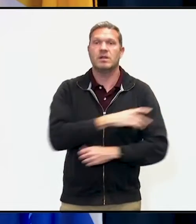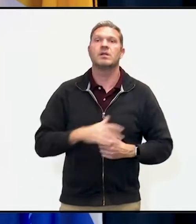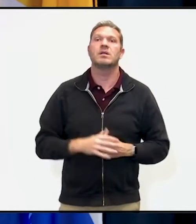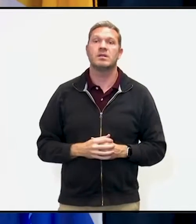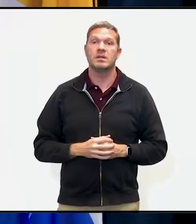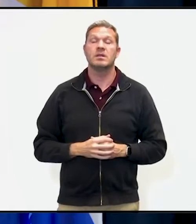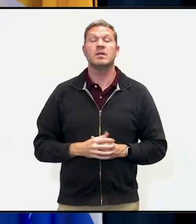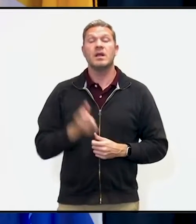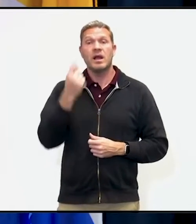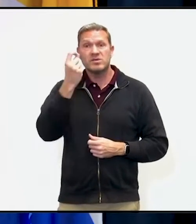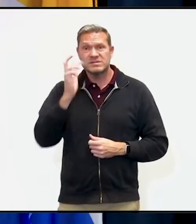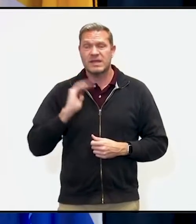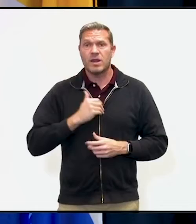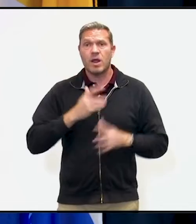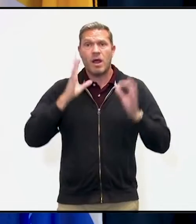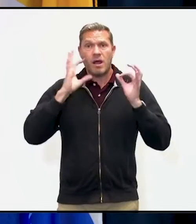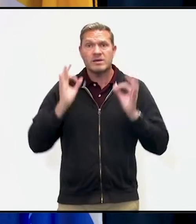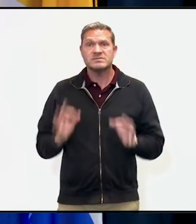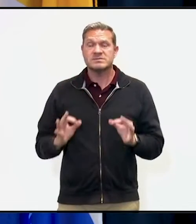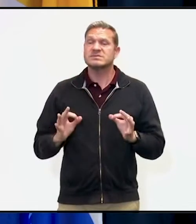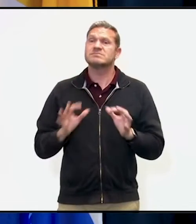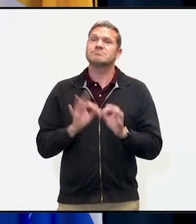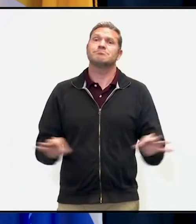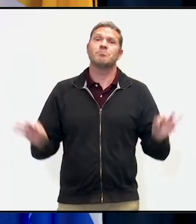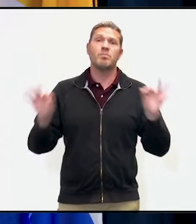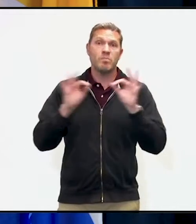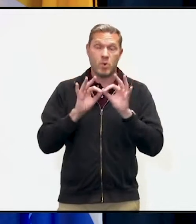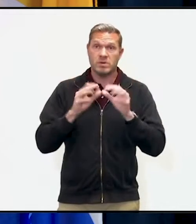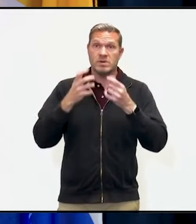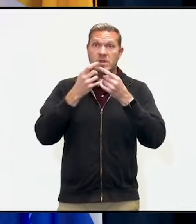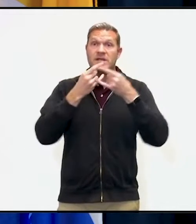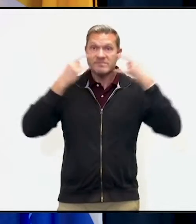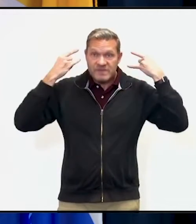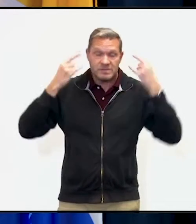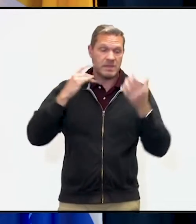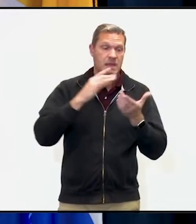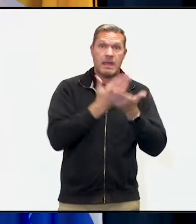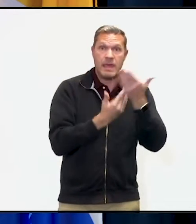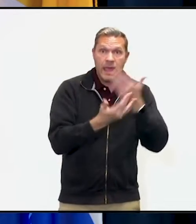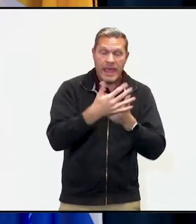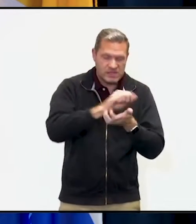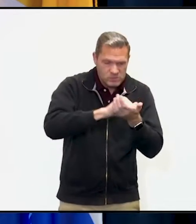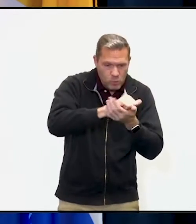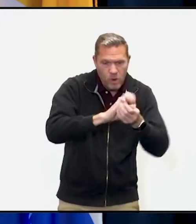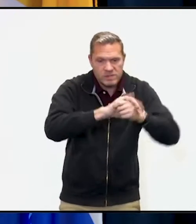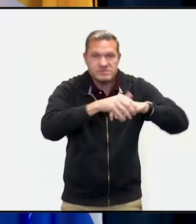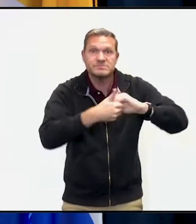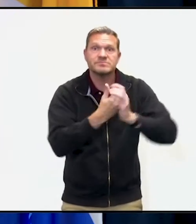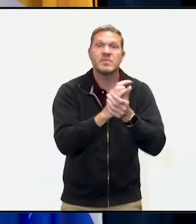Wearing a face covering, washing your hands, physical distancing, are proven to be effective